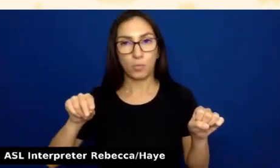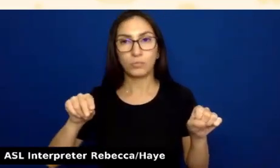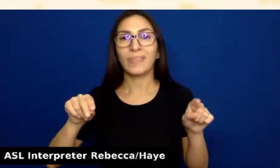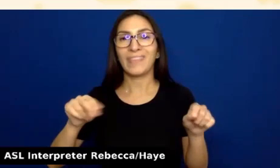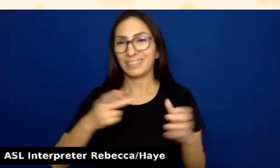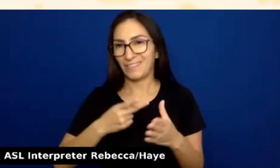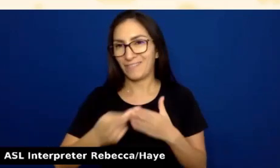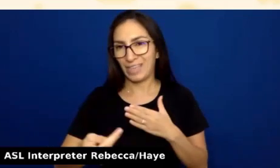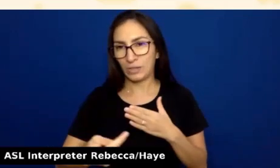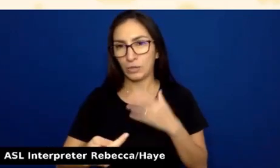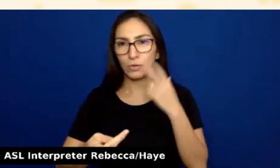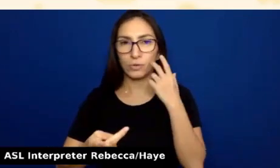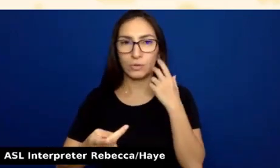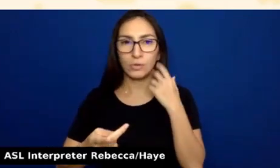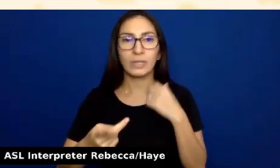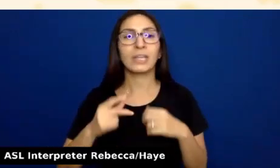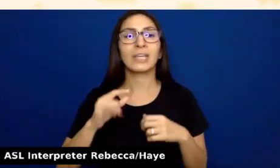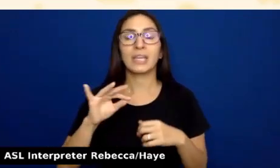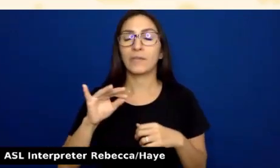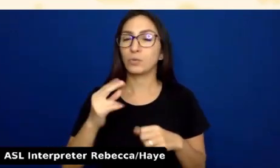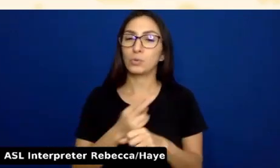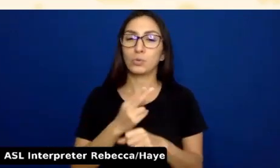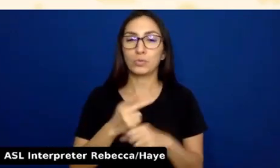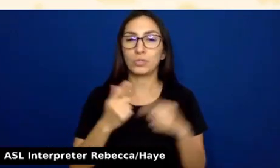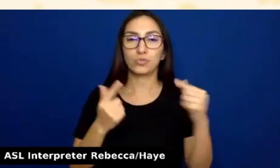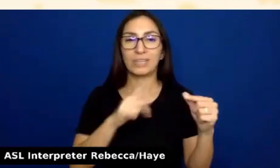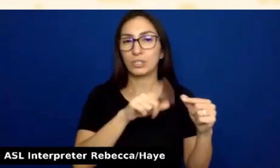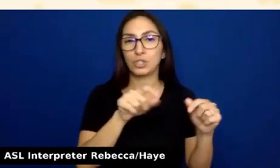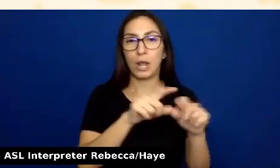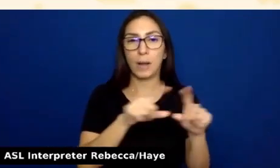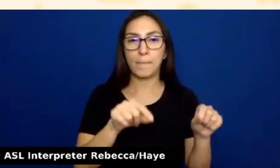if you were to use a green checkbox for yes, and a red X for no.